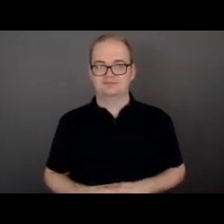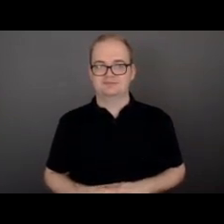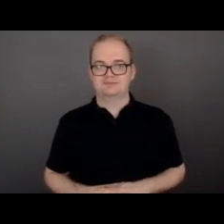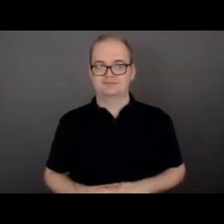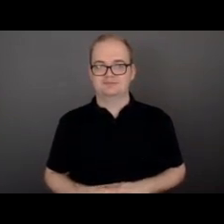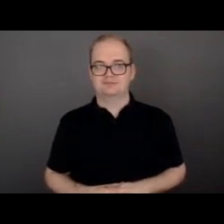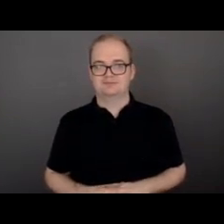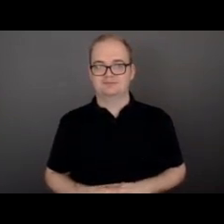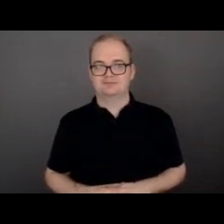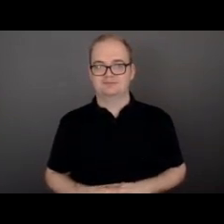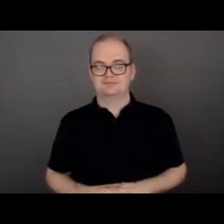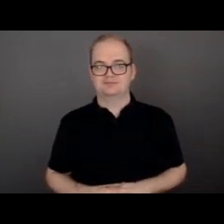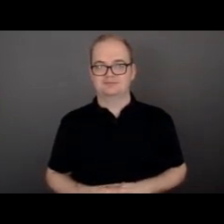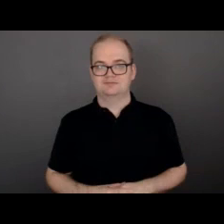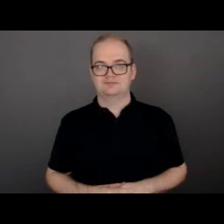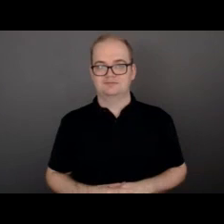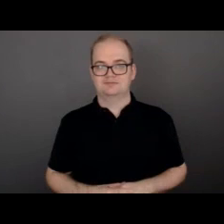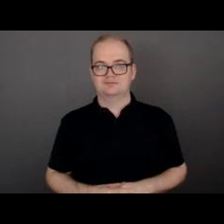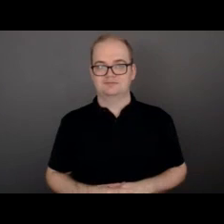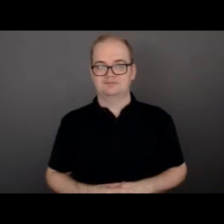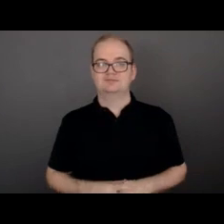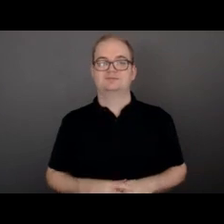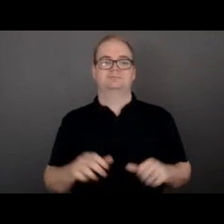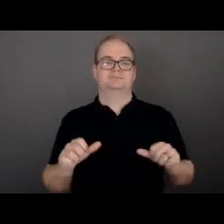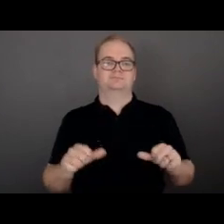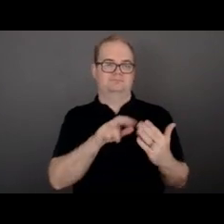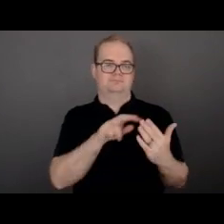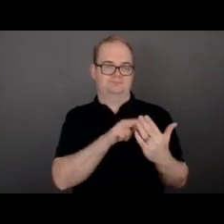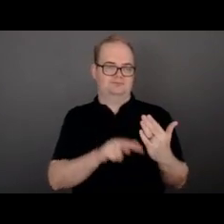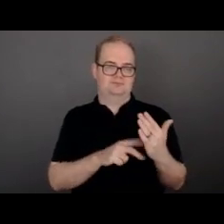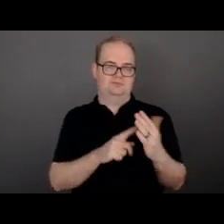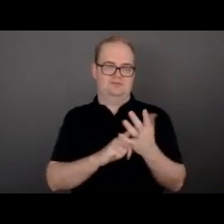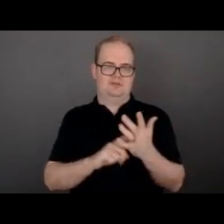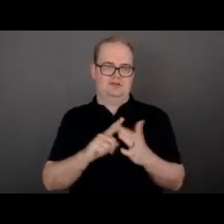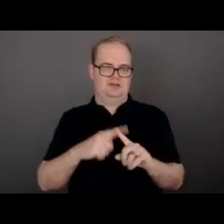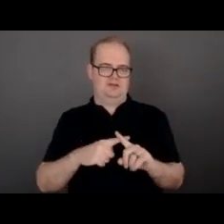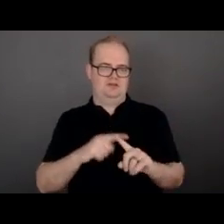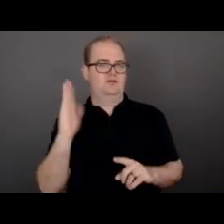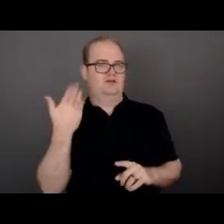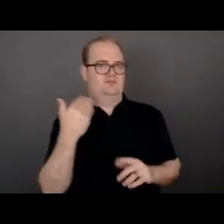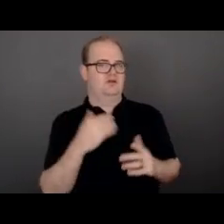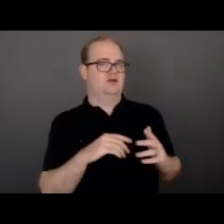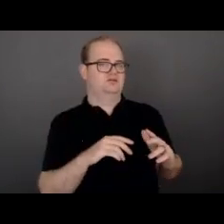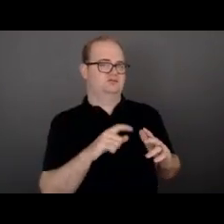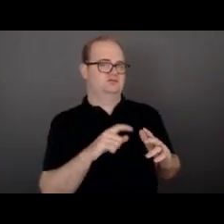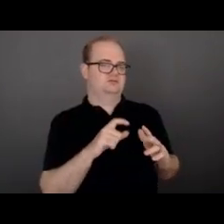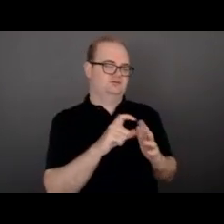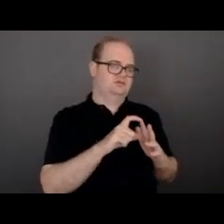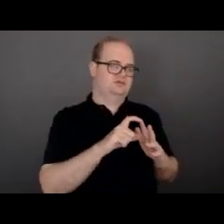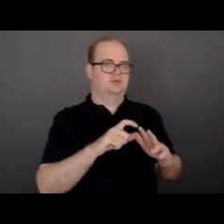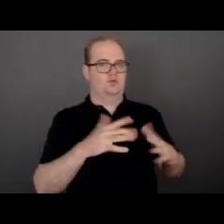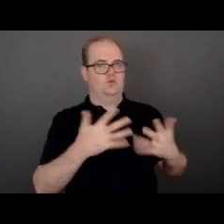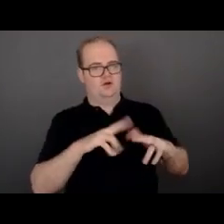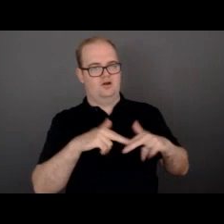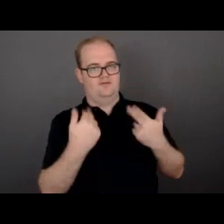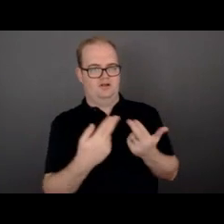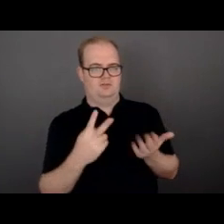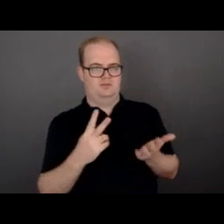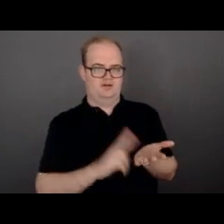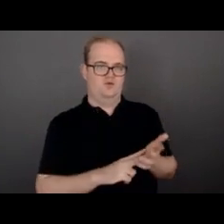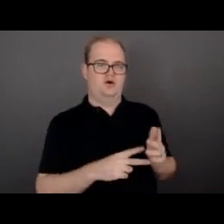So Alex has experienced domestic and family violence during a relationship and it has